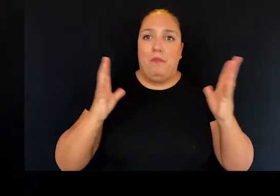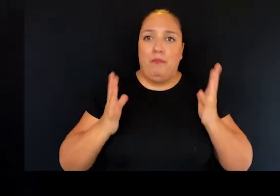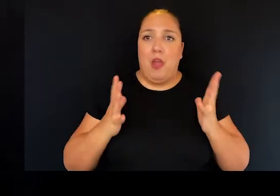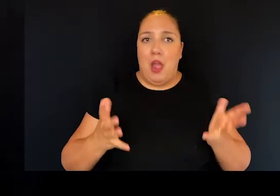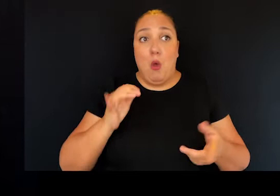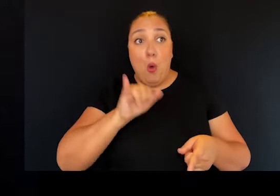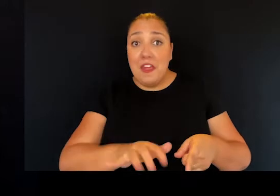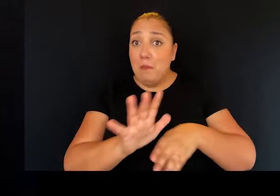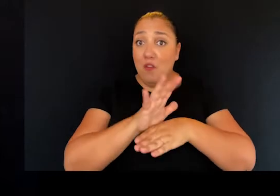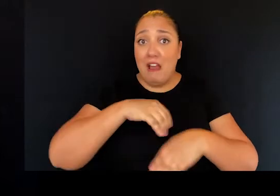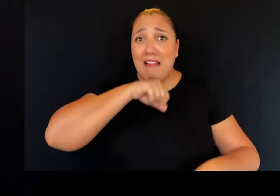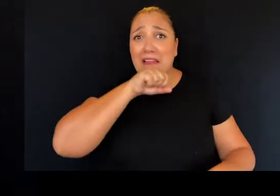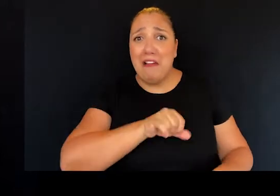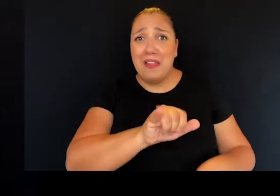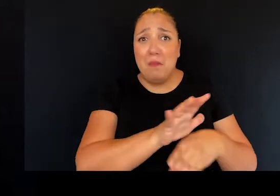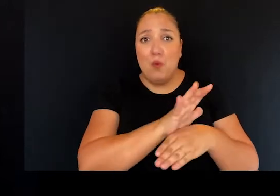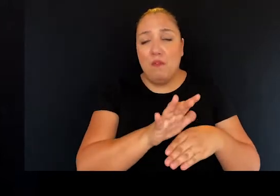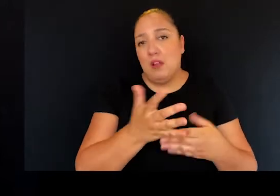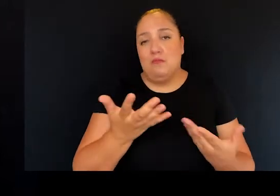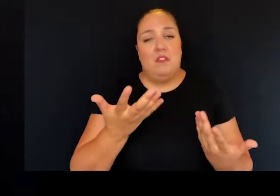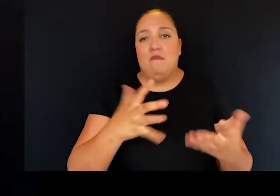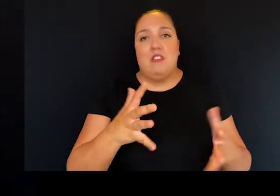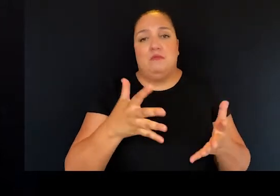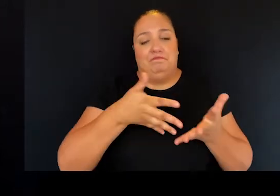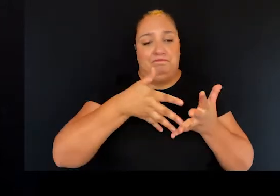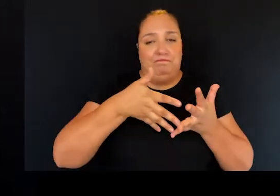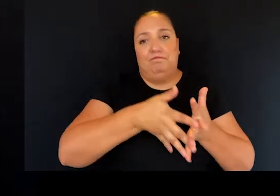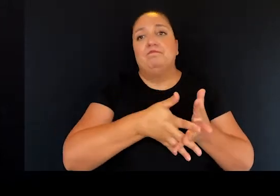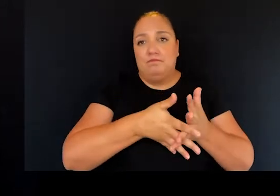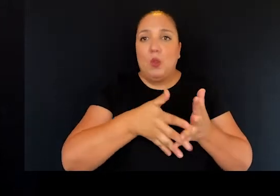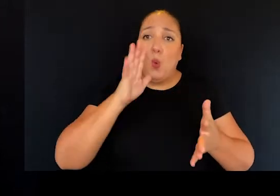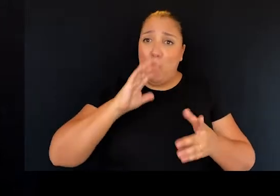that they love, and it truly does have an impact.